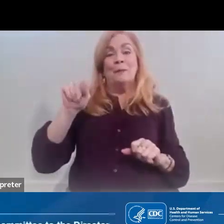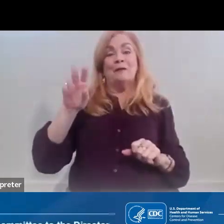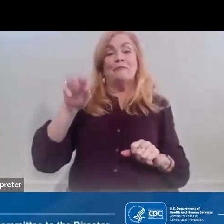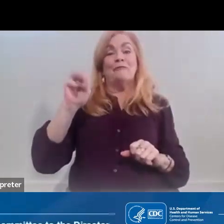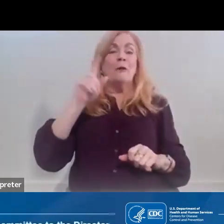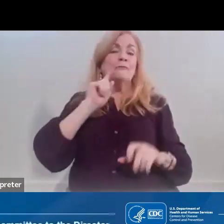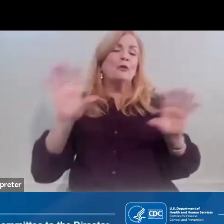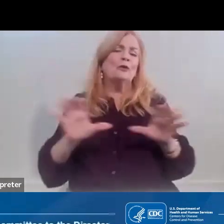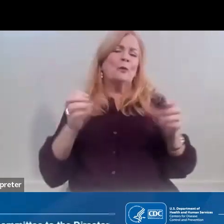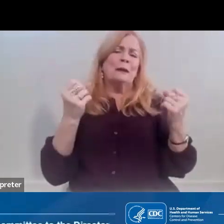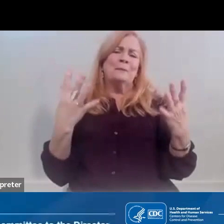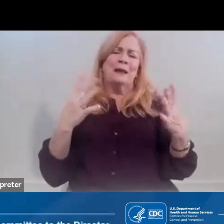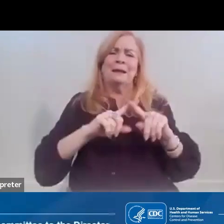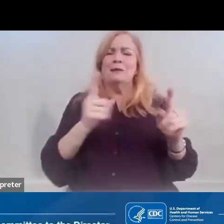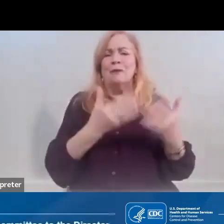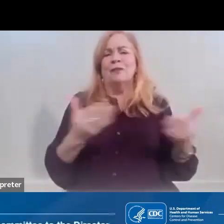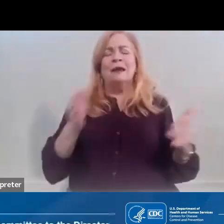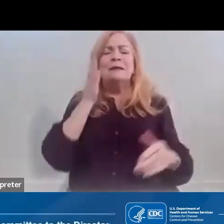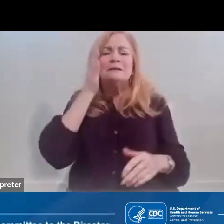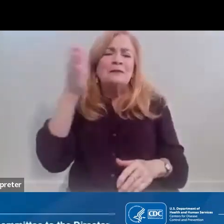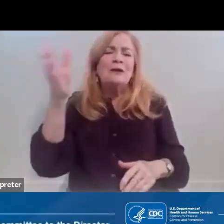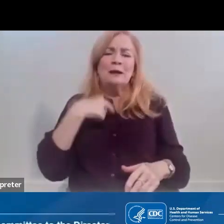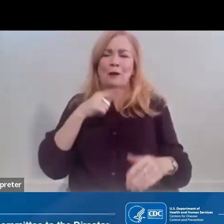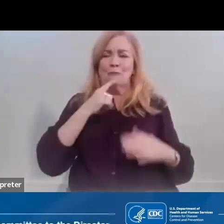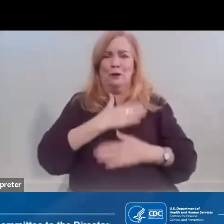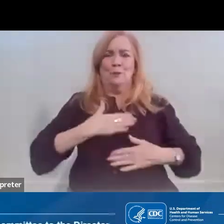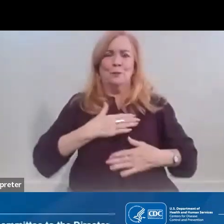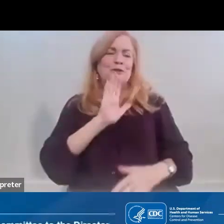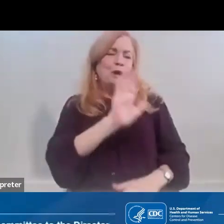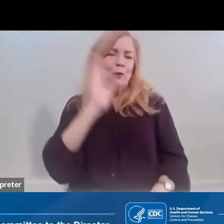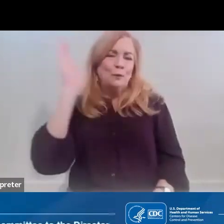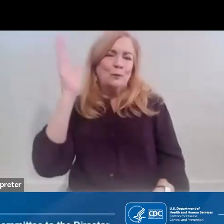So really, really appreciated that presentation and I know how hard it is to do that kind of work.